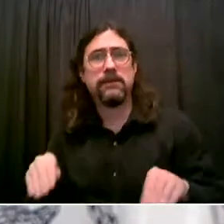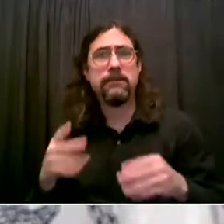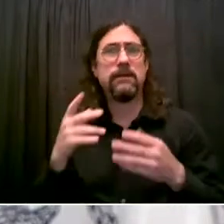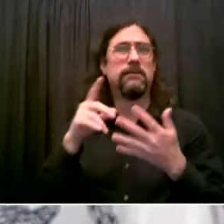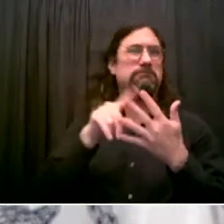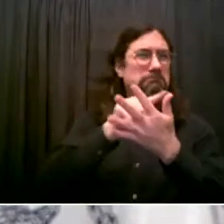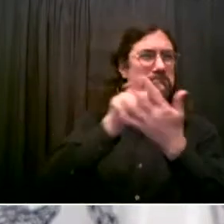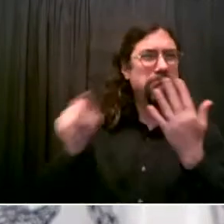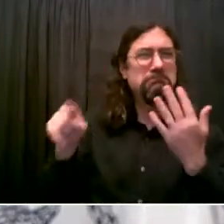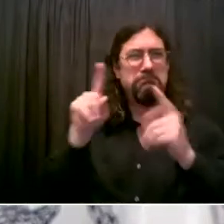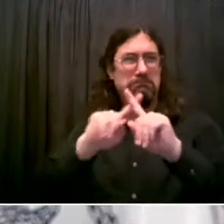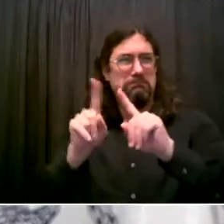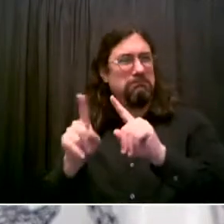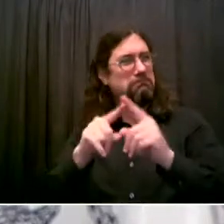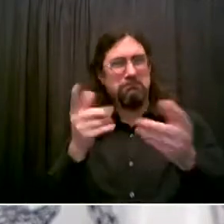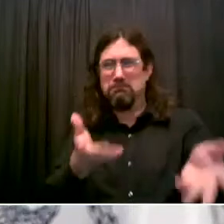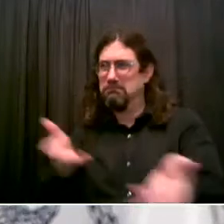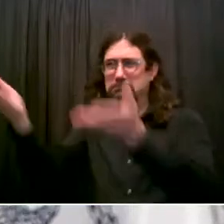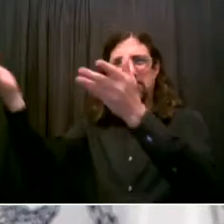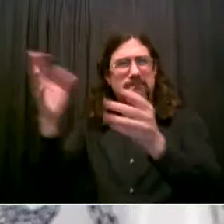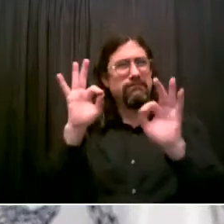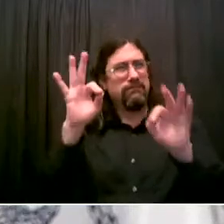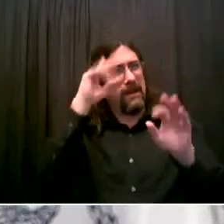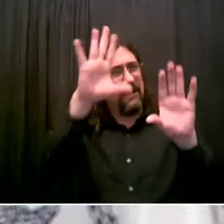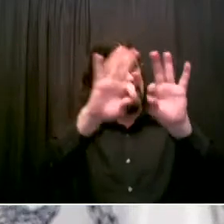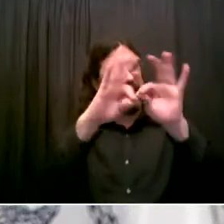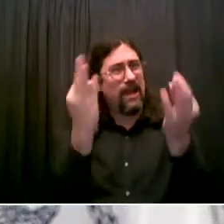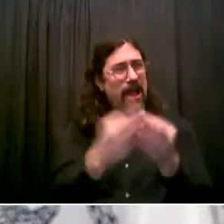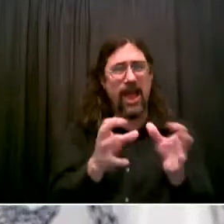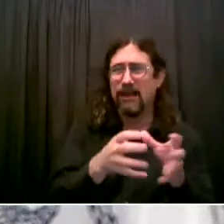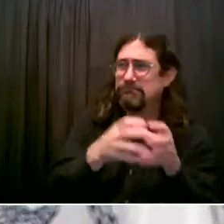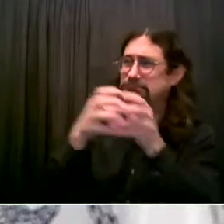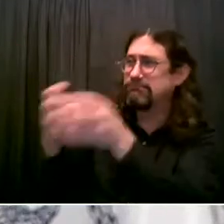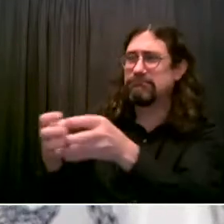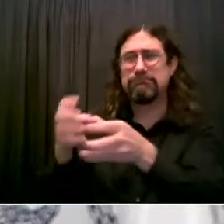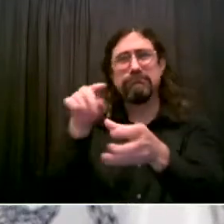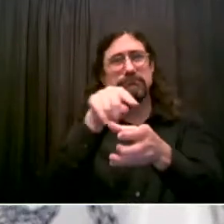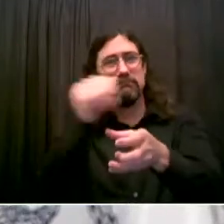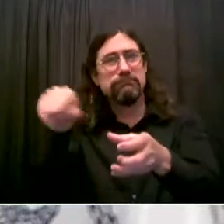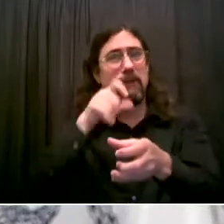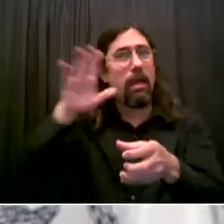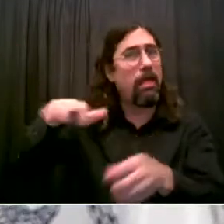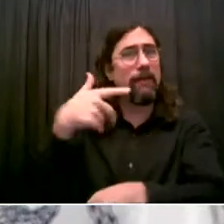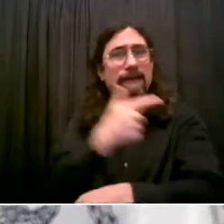CHILDREN'S MUSEUM. THIS IS A GREAT WAY TO MAKE VACCINATIONS